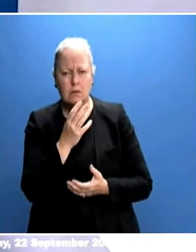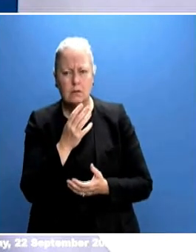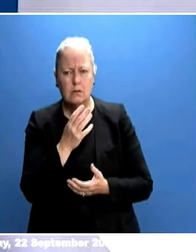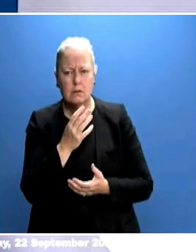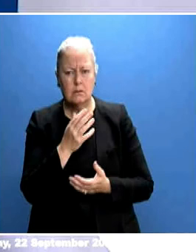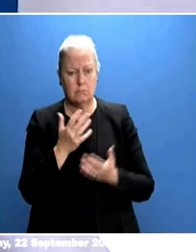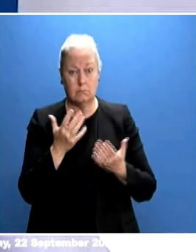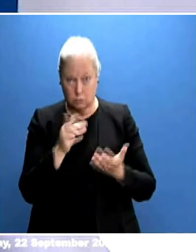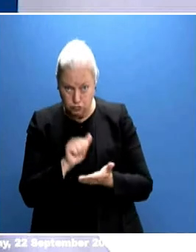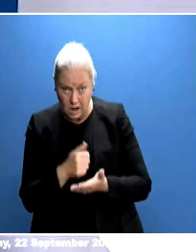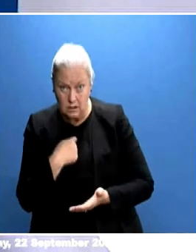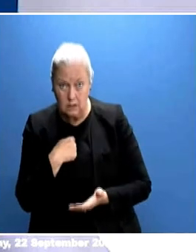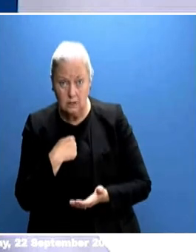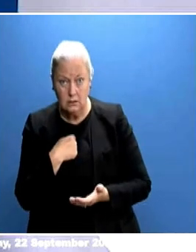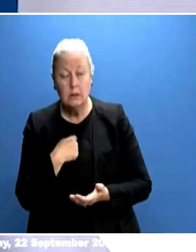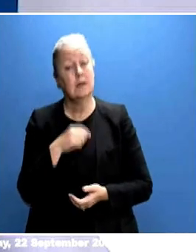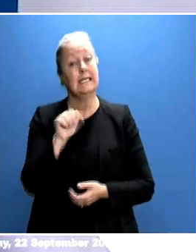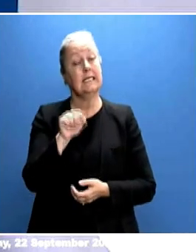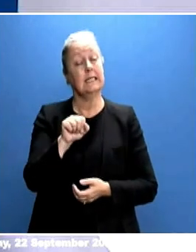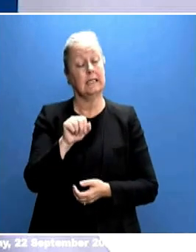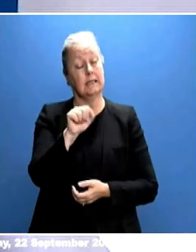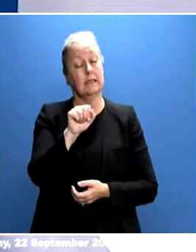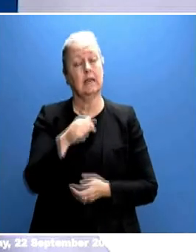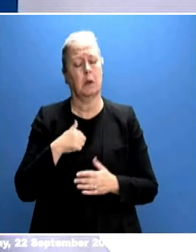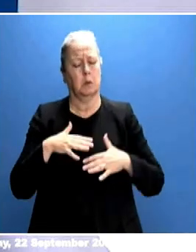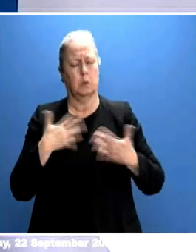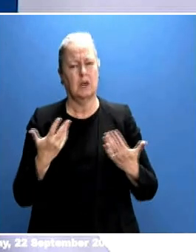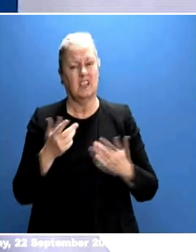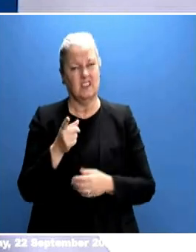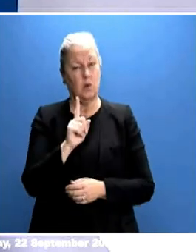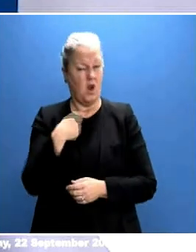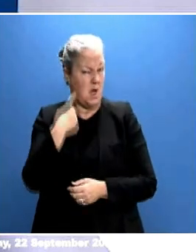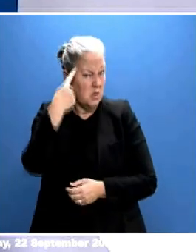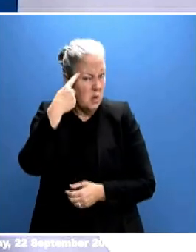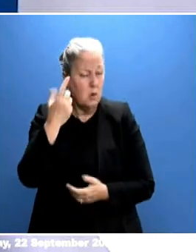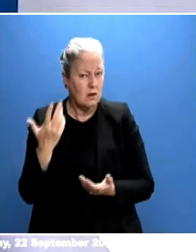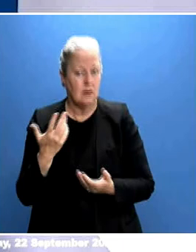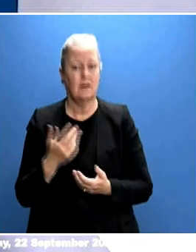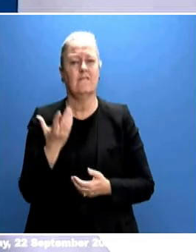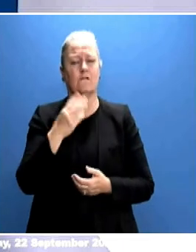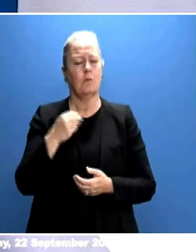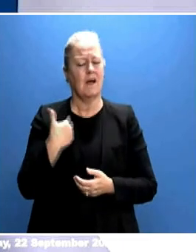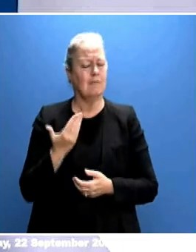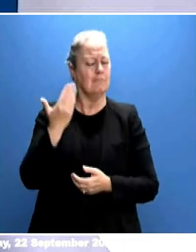Is that the position? That is the position, thank you Chair. I assumed that was the case based on our previous discussion.